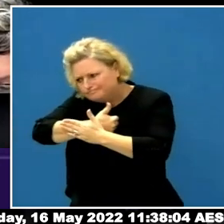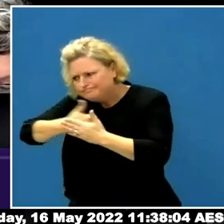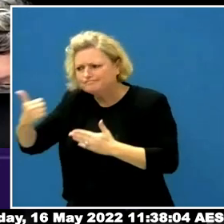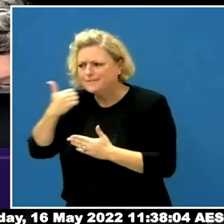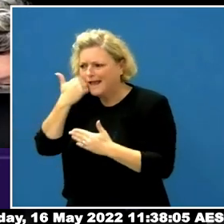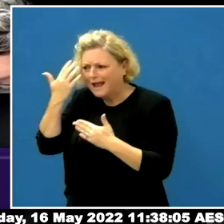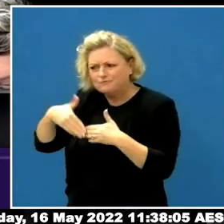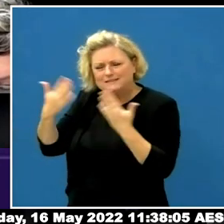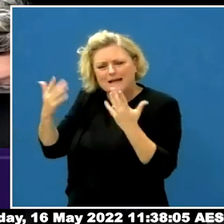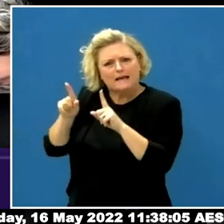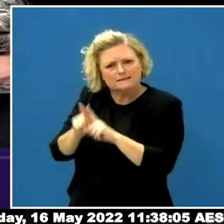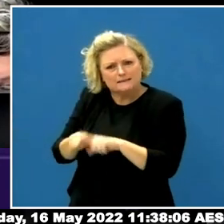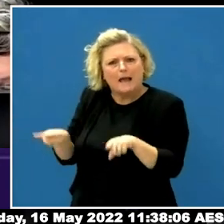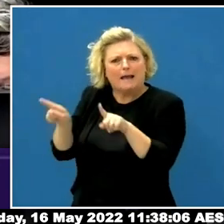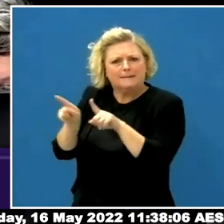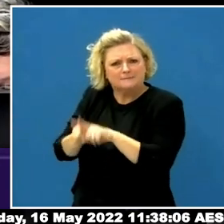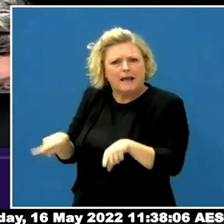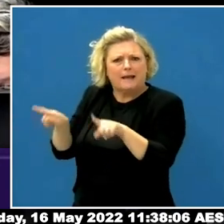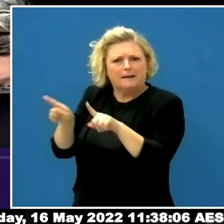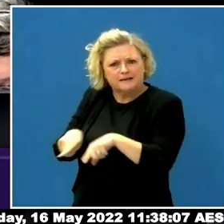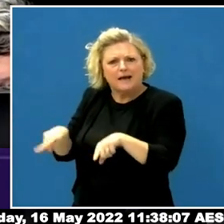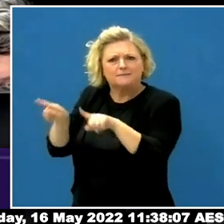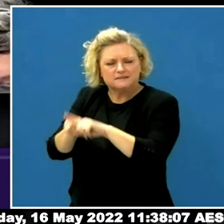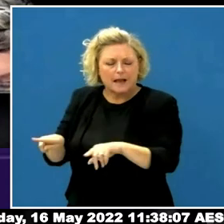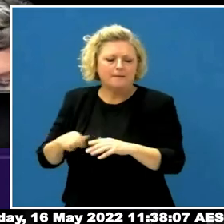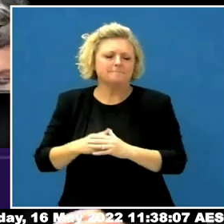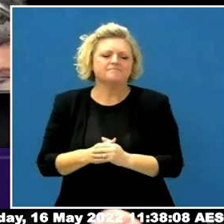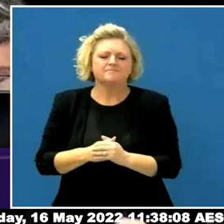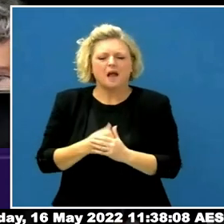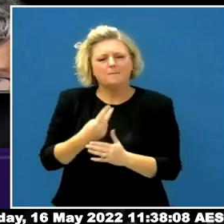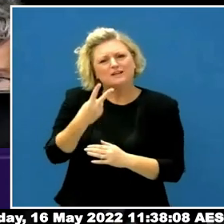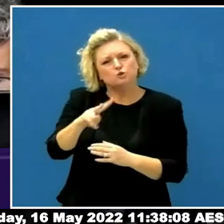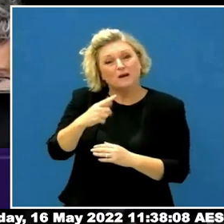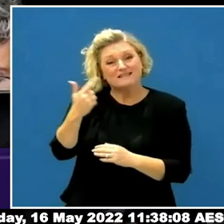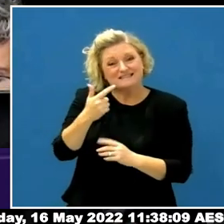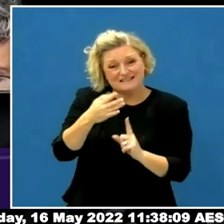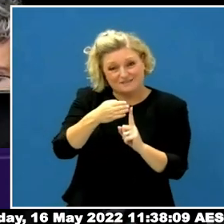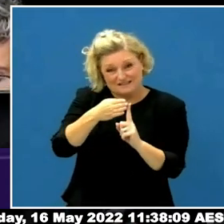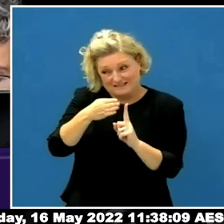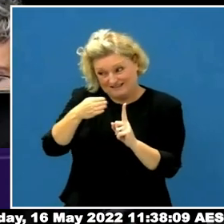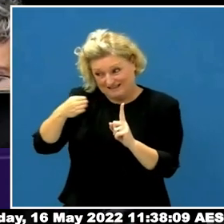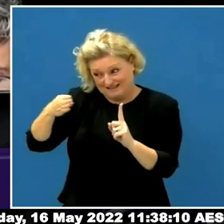Perhaps let's say from 2017 when he started, was there a schedule that may have changed over time?